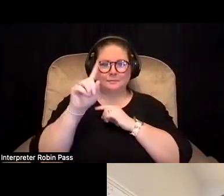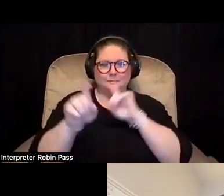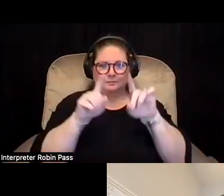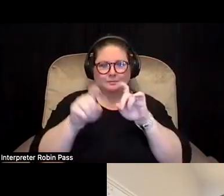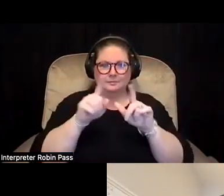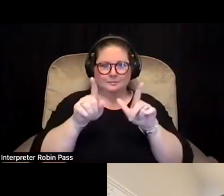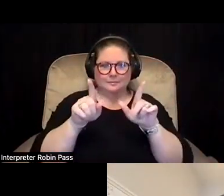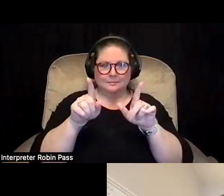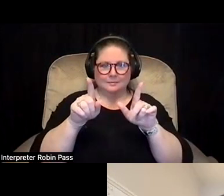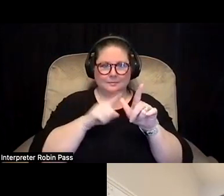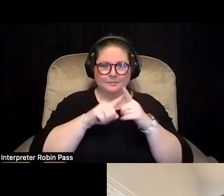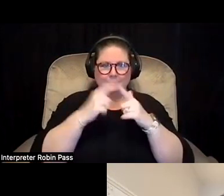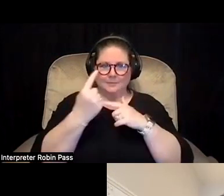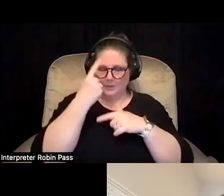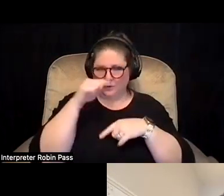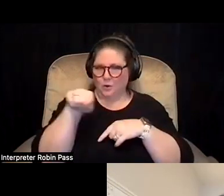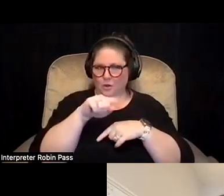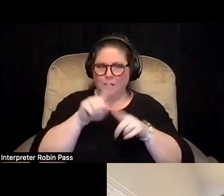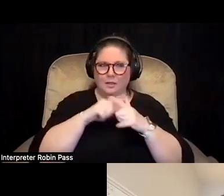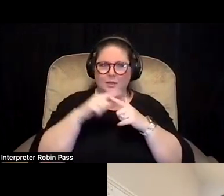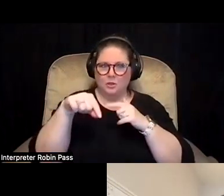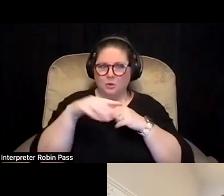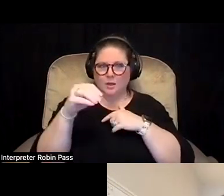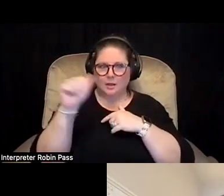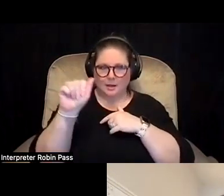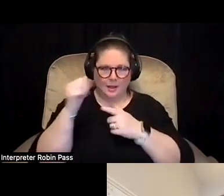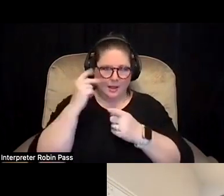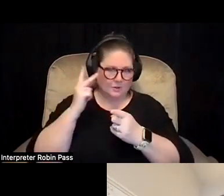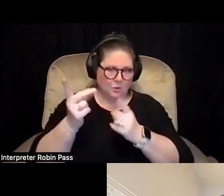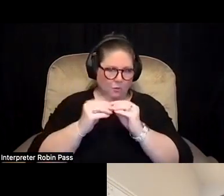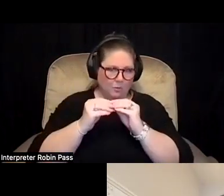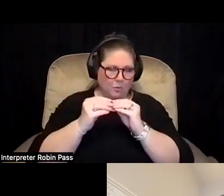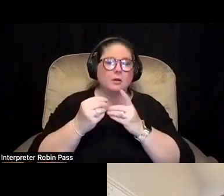any remaining questions in the q a i saw one more come in already and so everyone else if you have